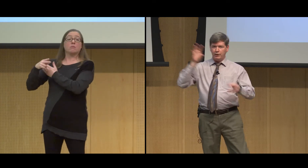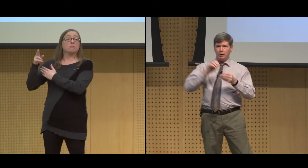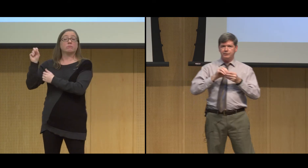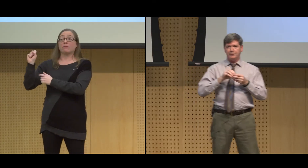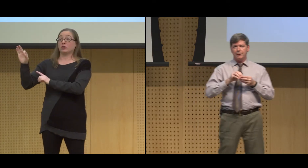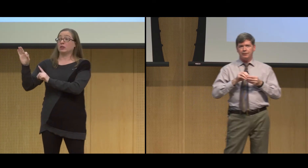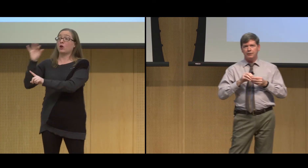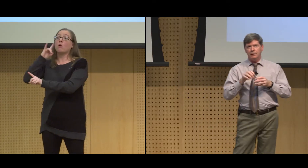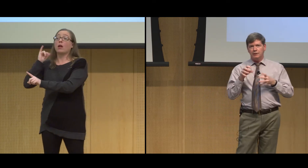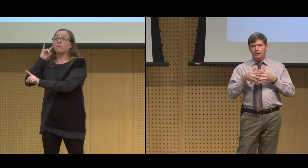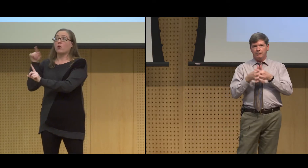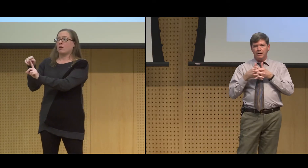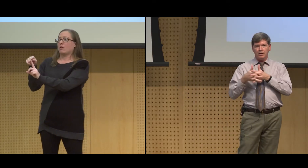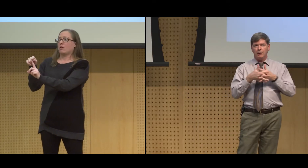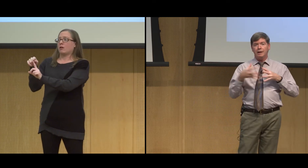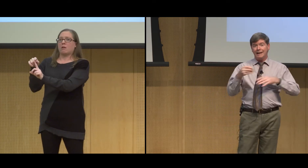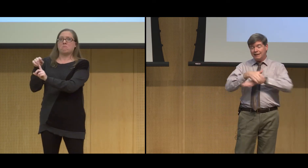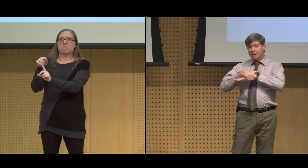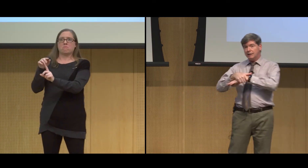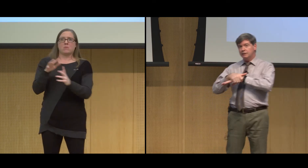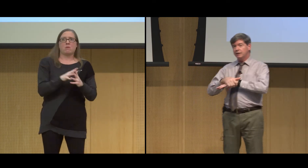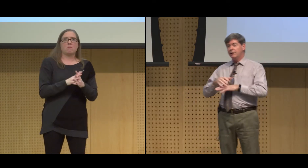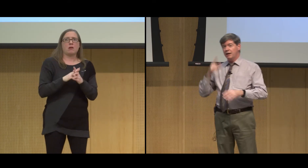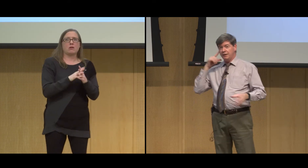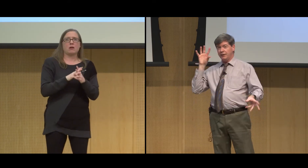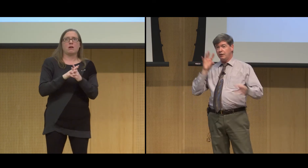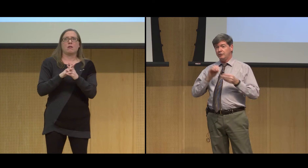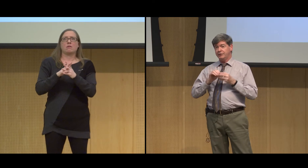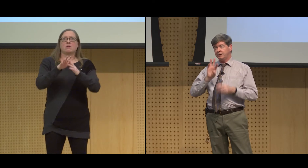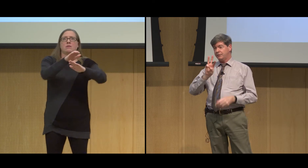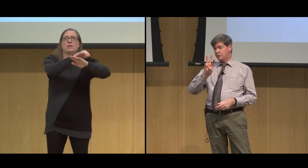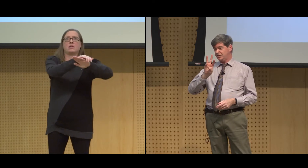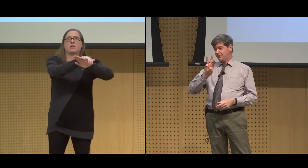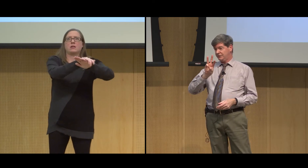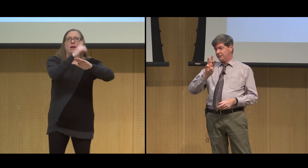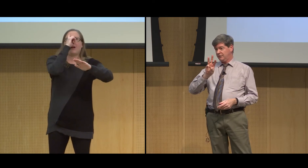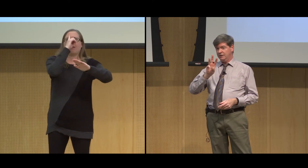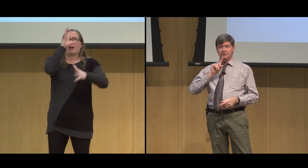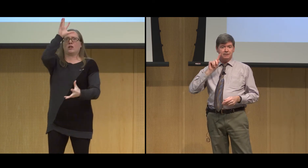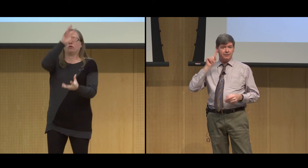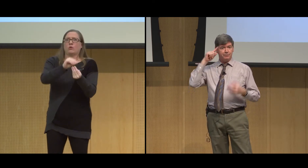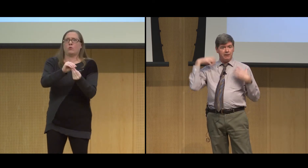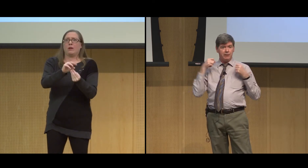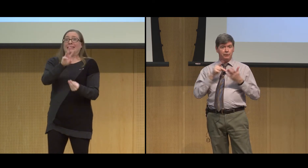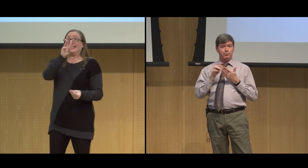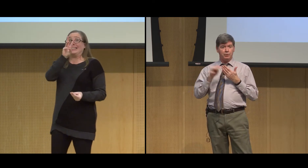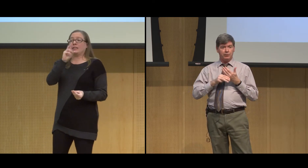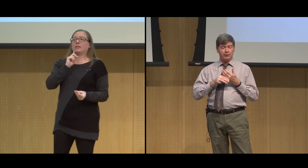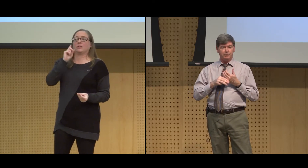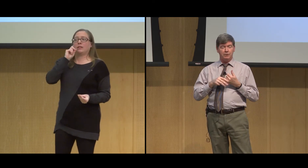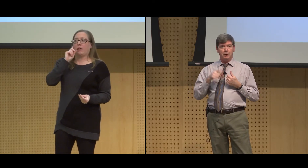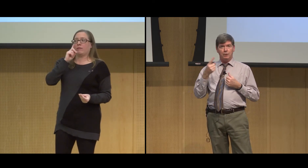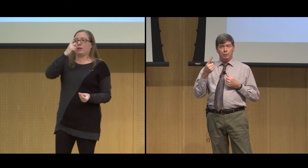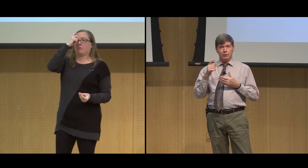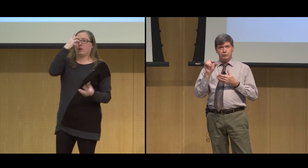when altogether in America and England-- I think altogether there were 6 deaf mental health programs,